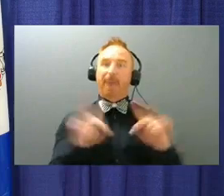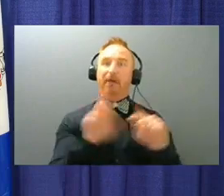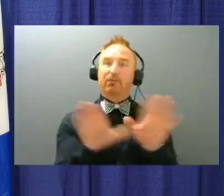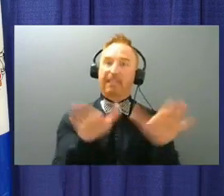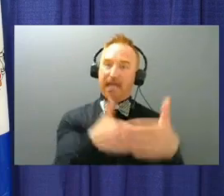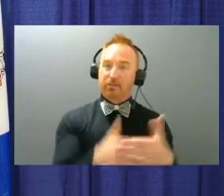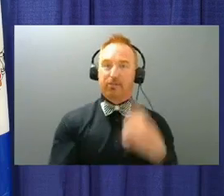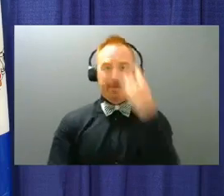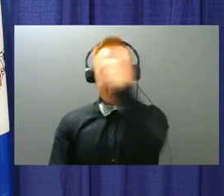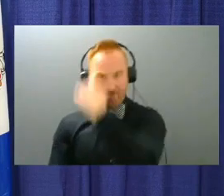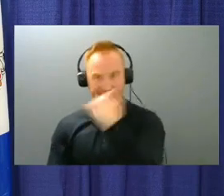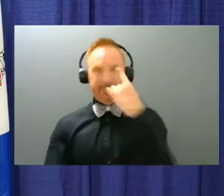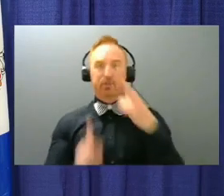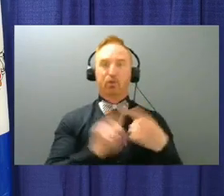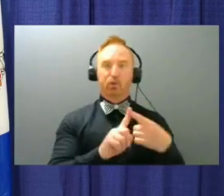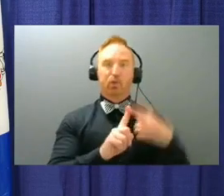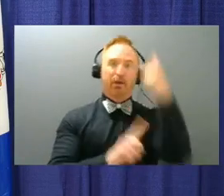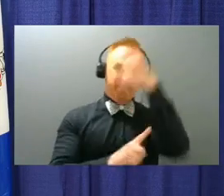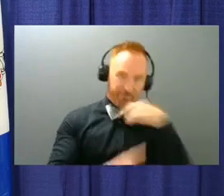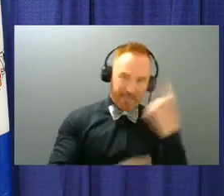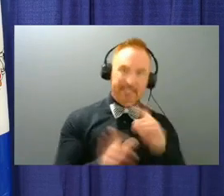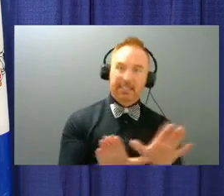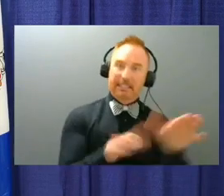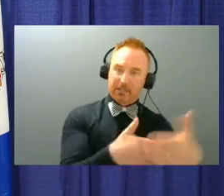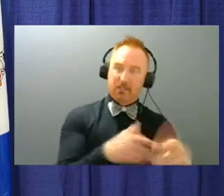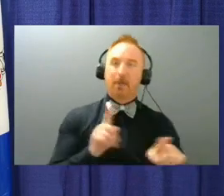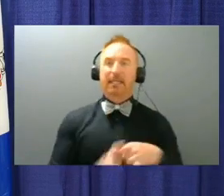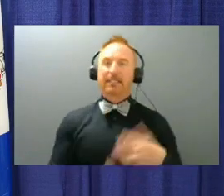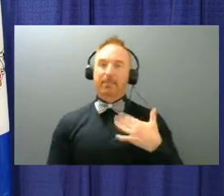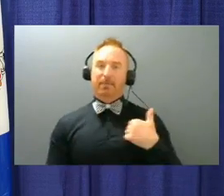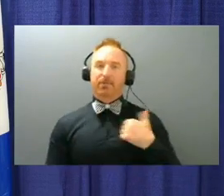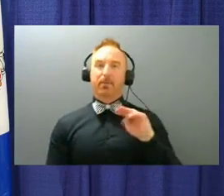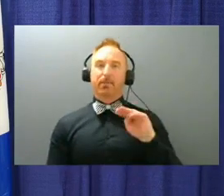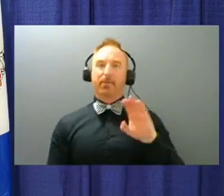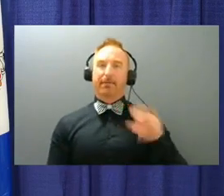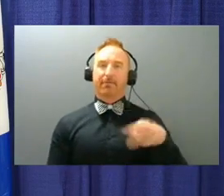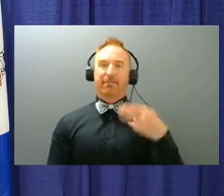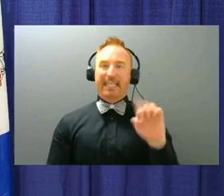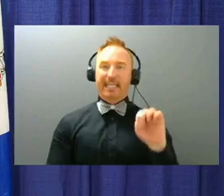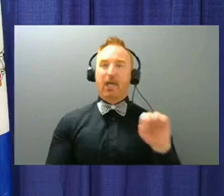face-to-face classes and working with the community, with Minister McPhee and her amazing